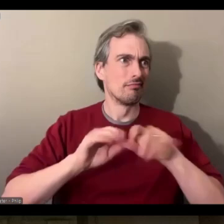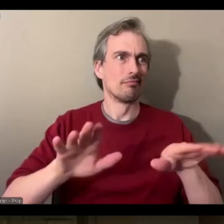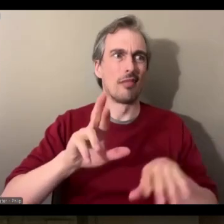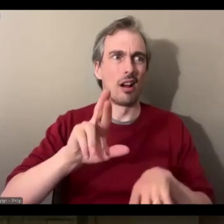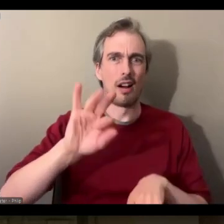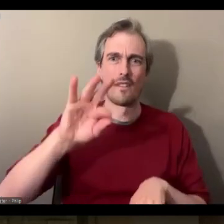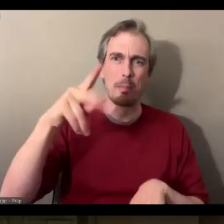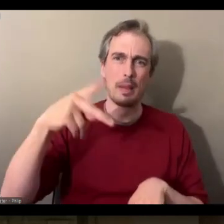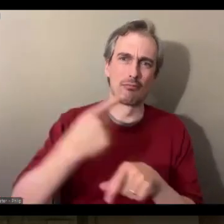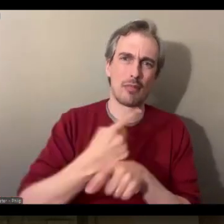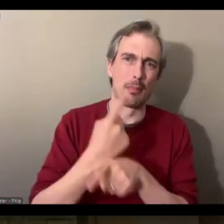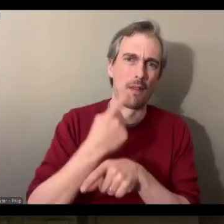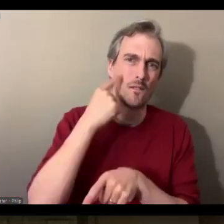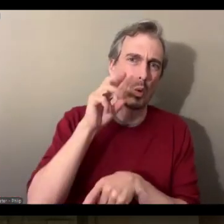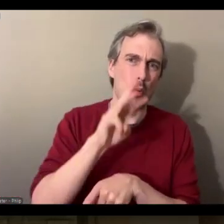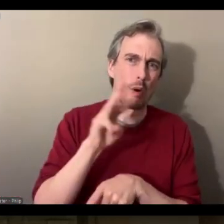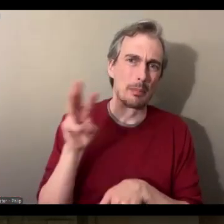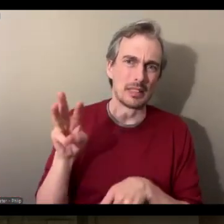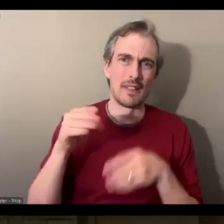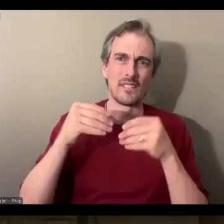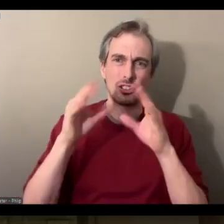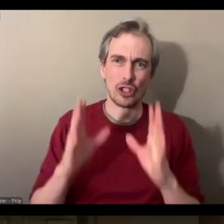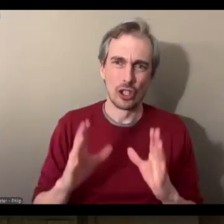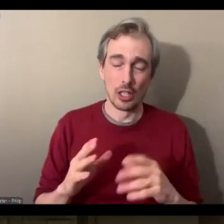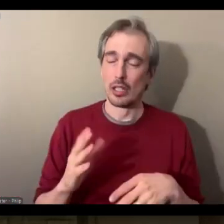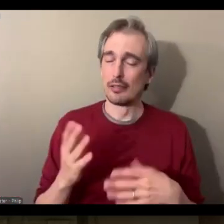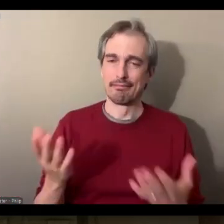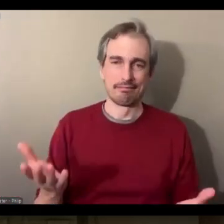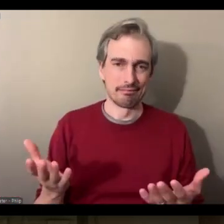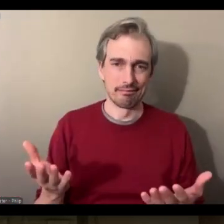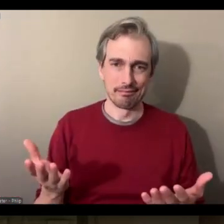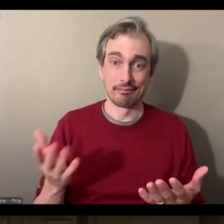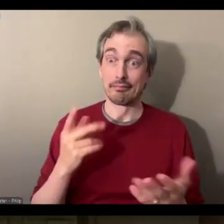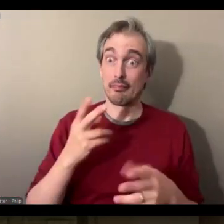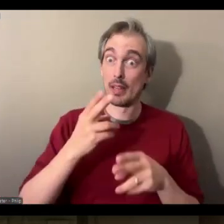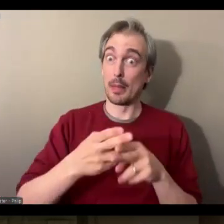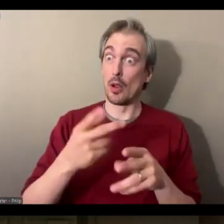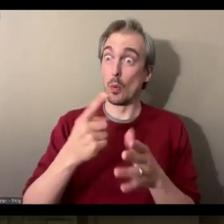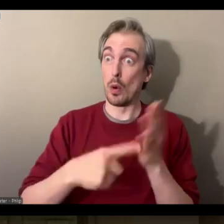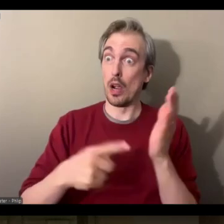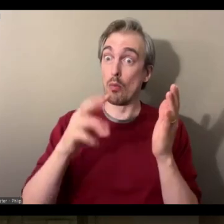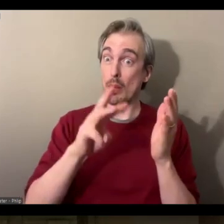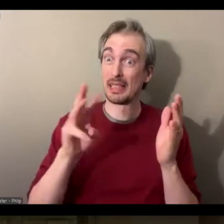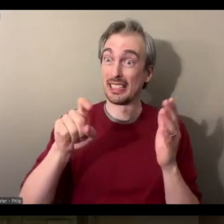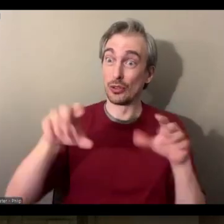to do? It needs to sell you a ticket. If you don't know what your ticketing system is, approaching a